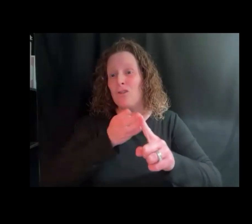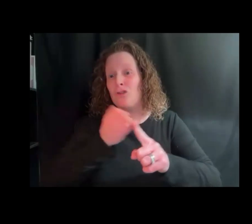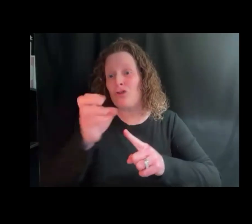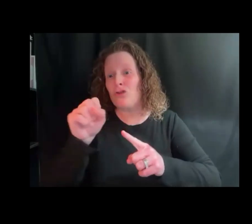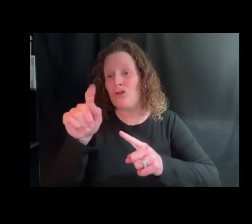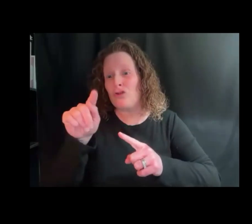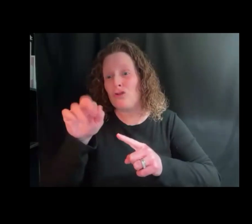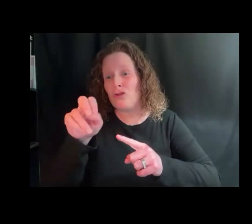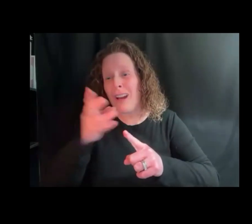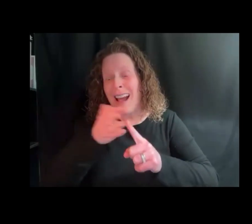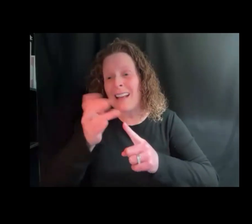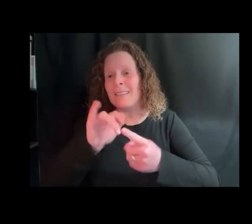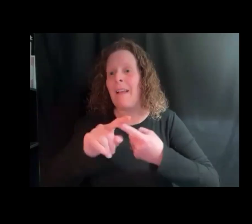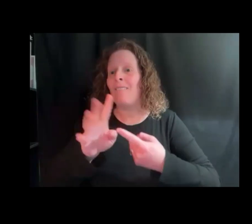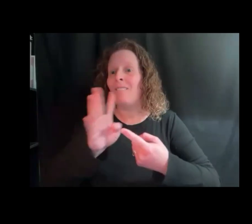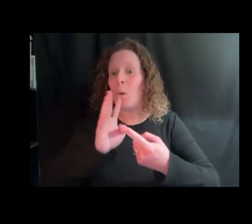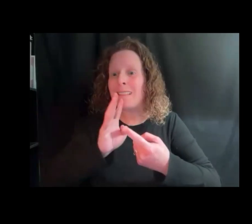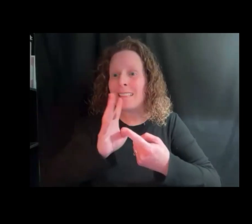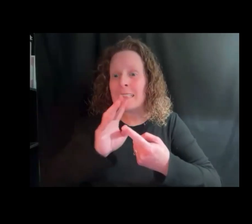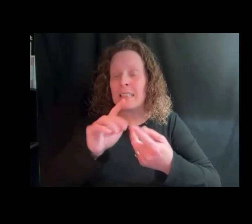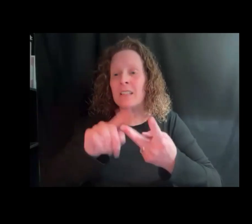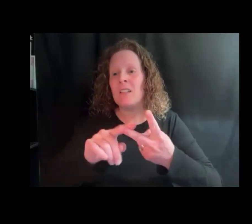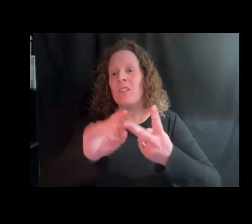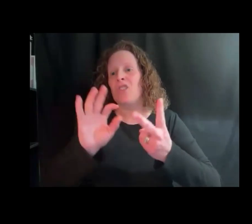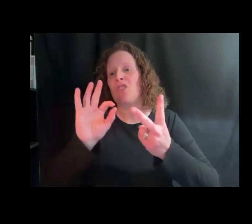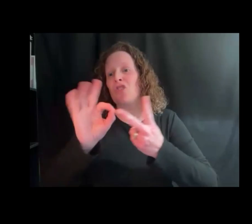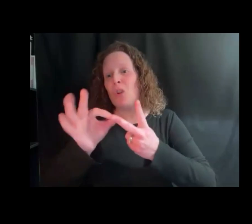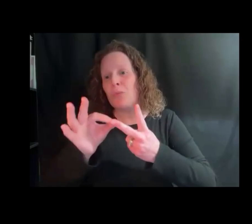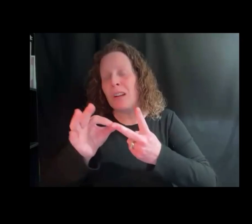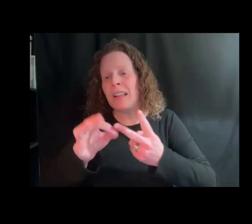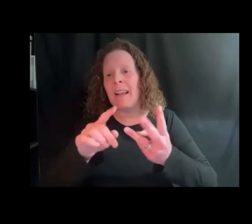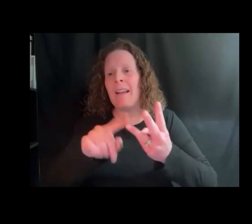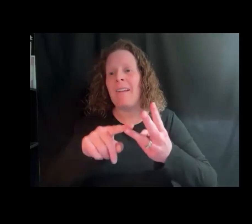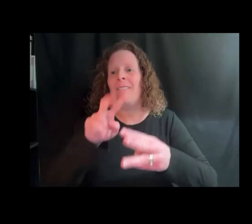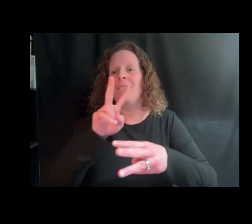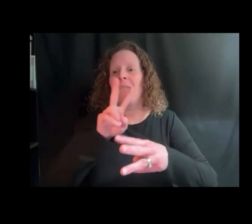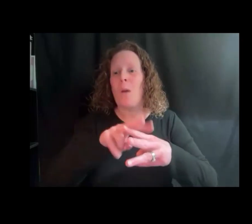on their product. It looks at their signing strengths